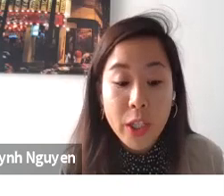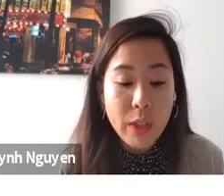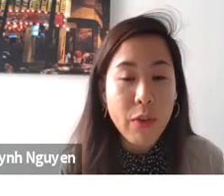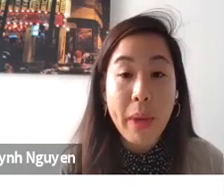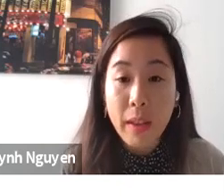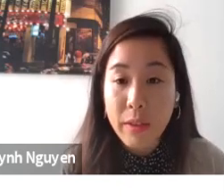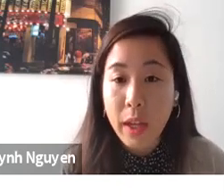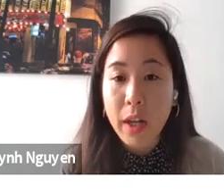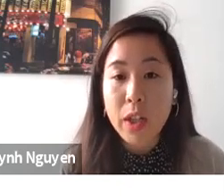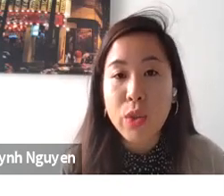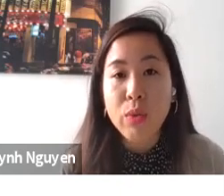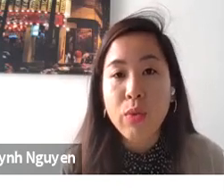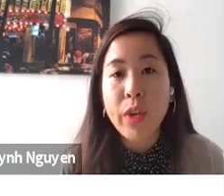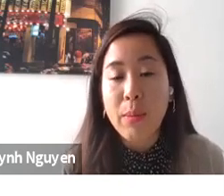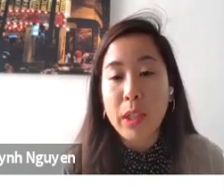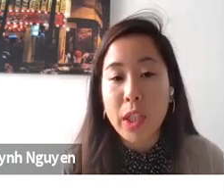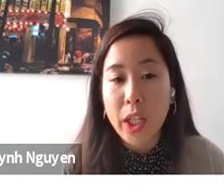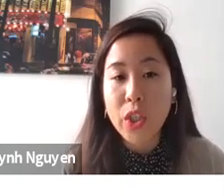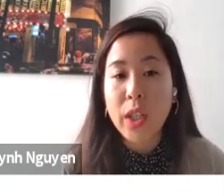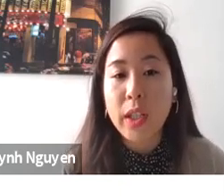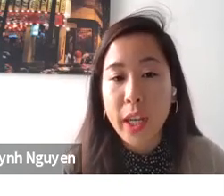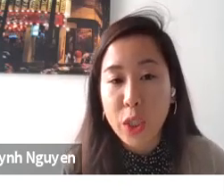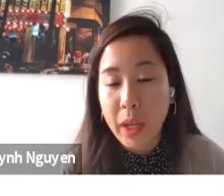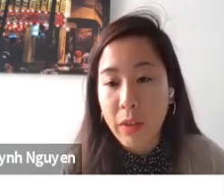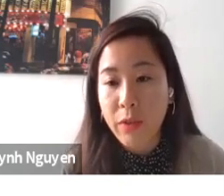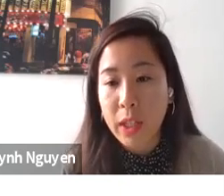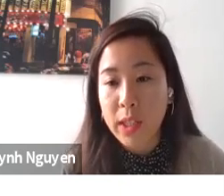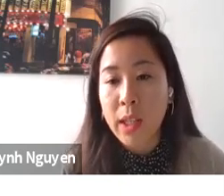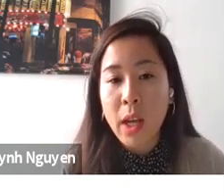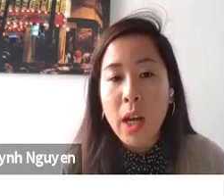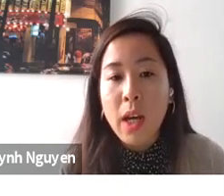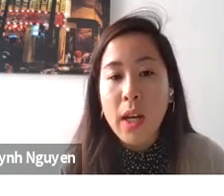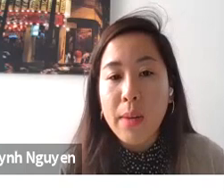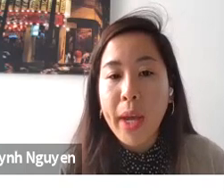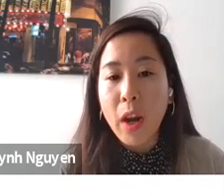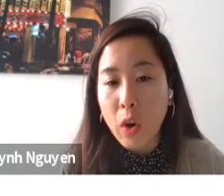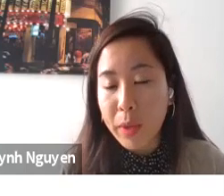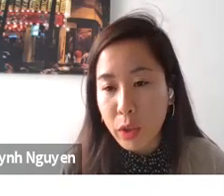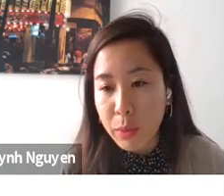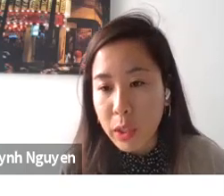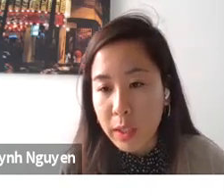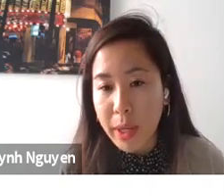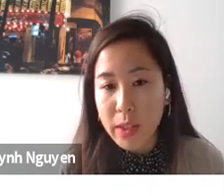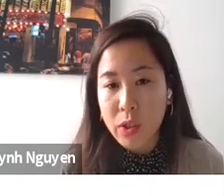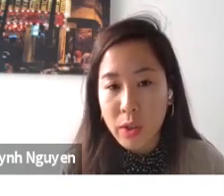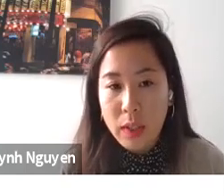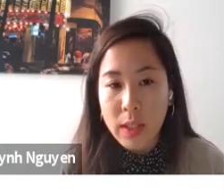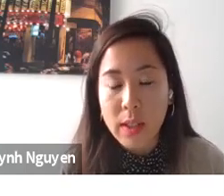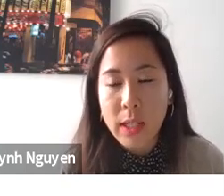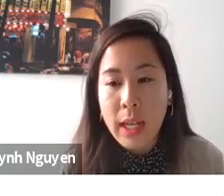ranging from health care to rehabilitation, cash benefits and home and community based services